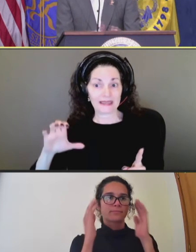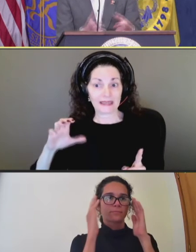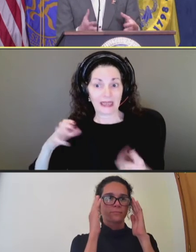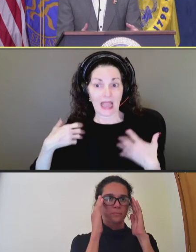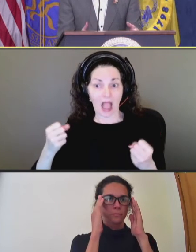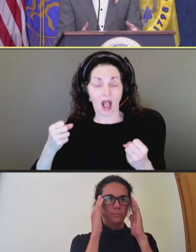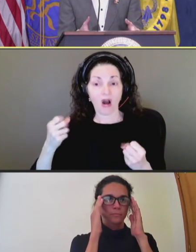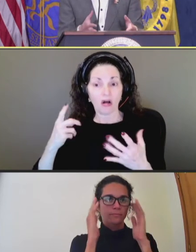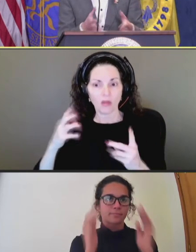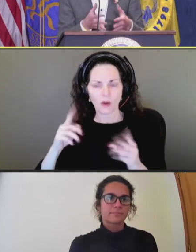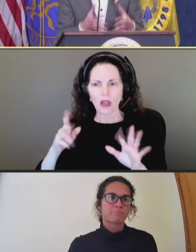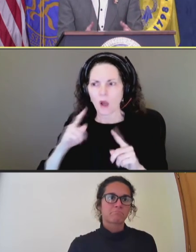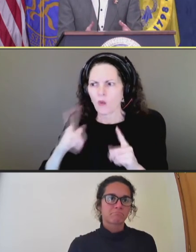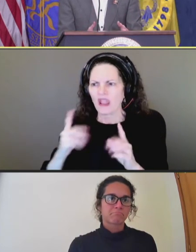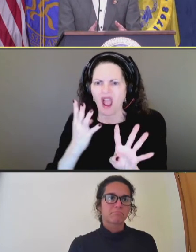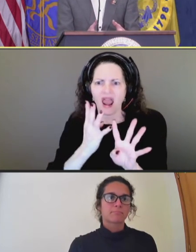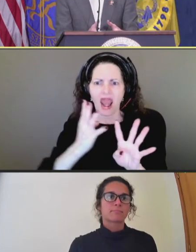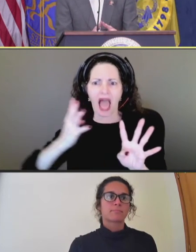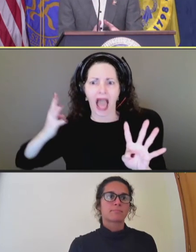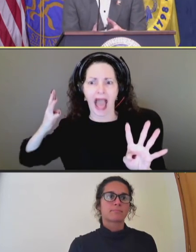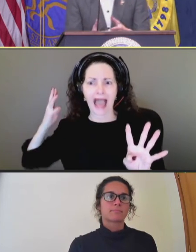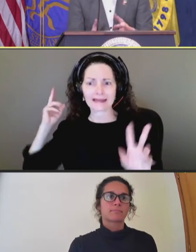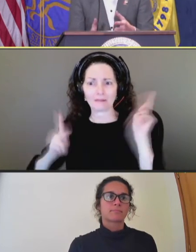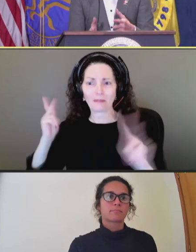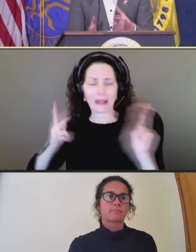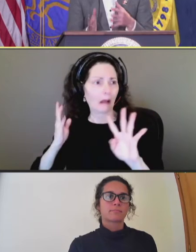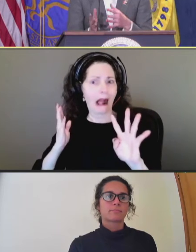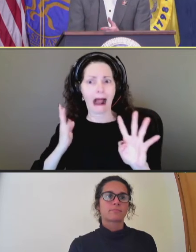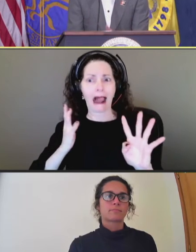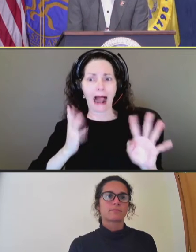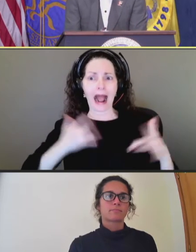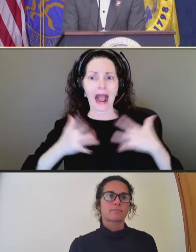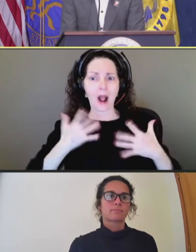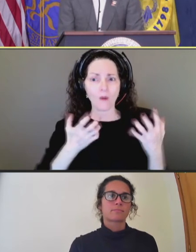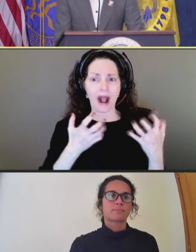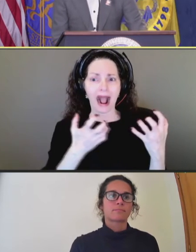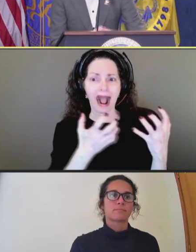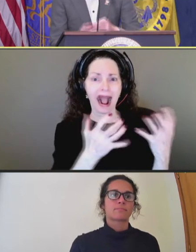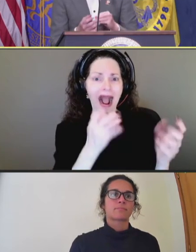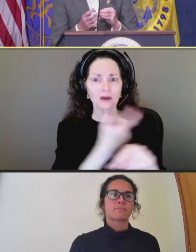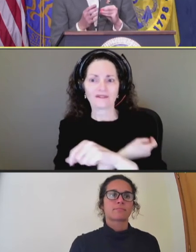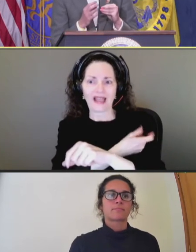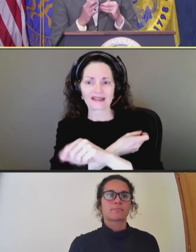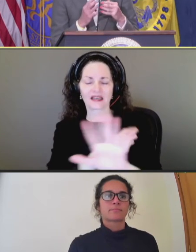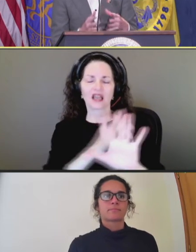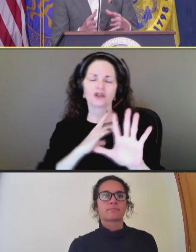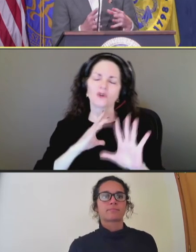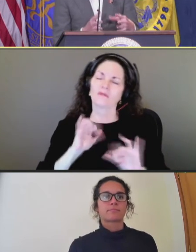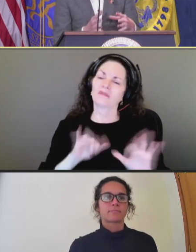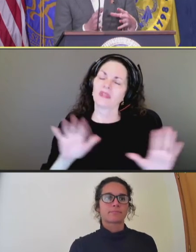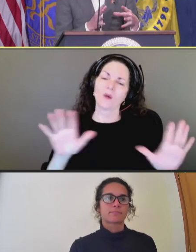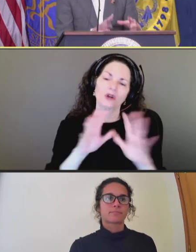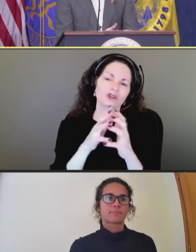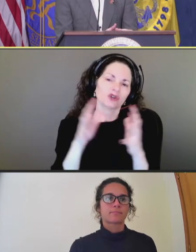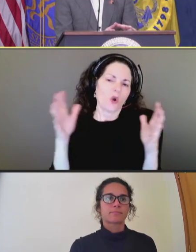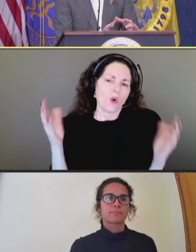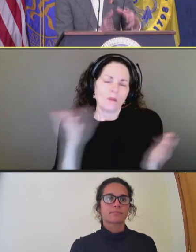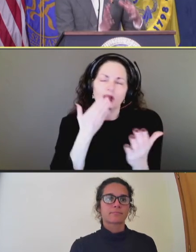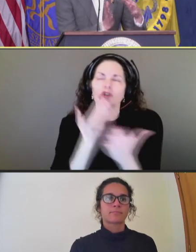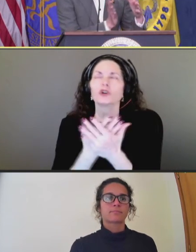the results were so high of getting vaccinated. And it was so much good credibility within the